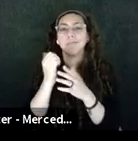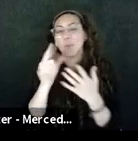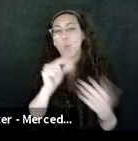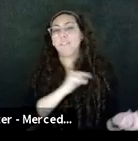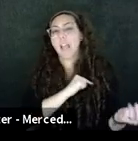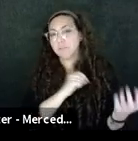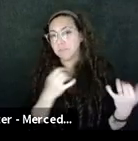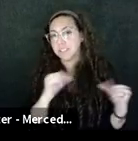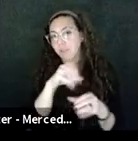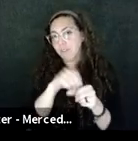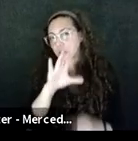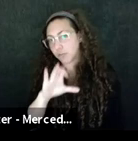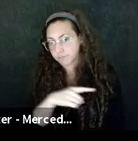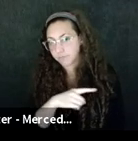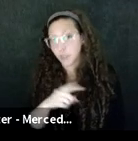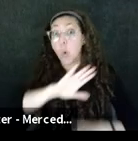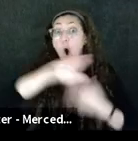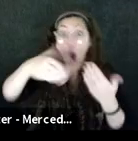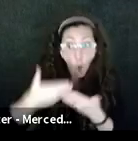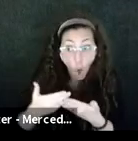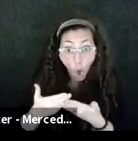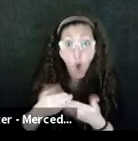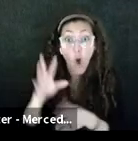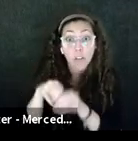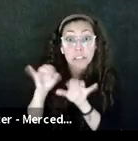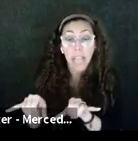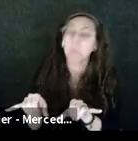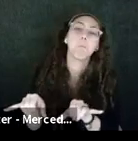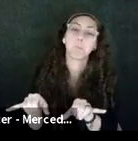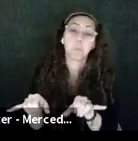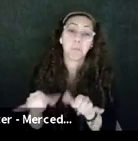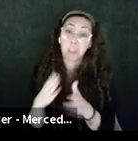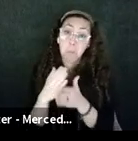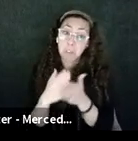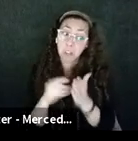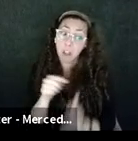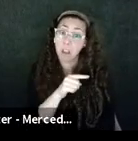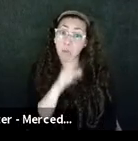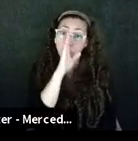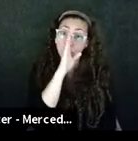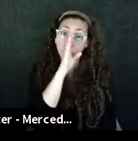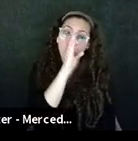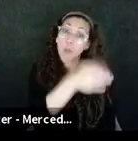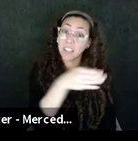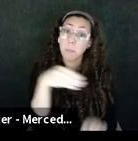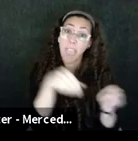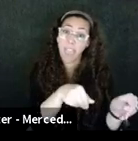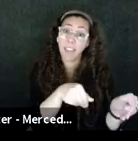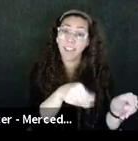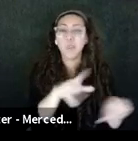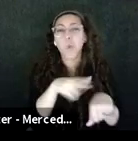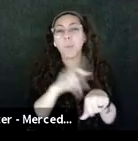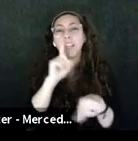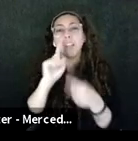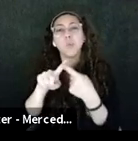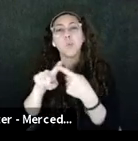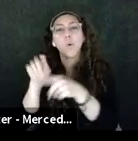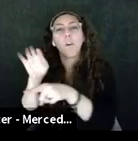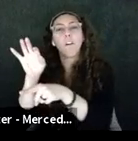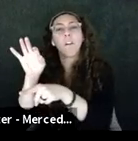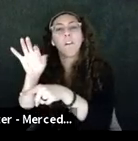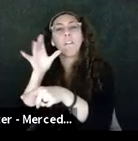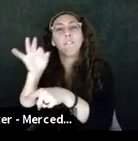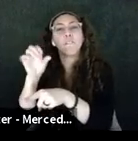Jason Williams: So some of those kids are getting a direct payment that normally would go to a foster parent and it's going directly to the youth so that they can try and be self sufficient.